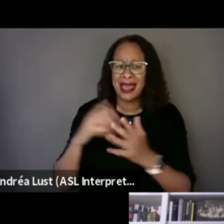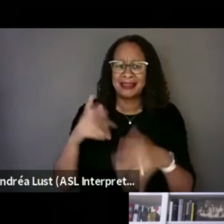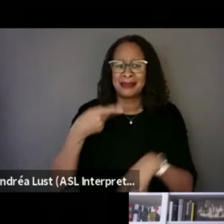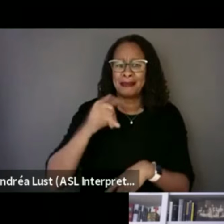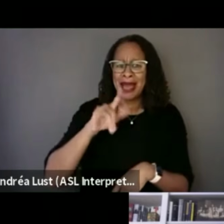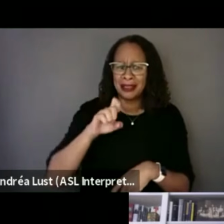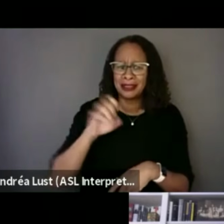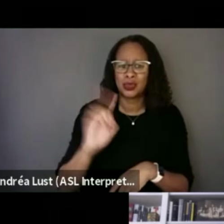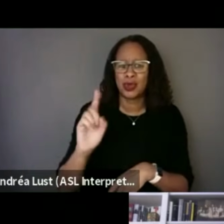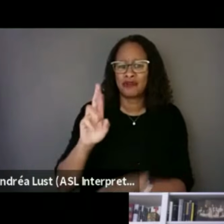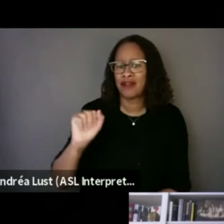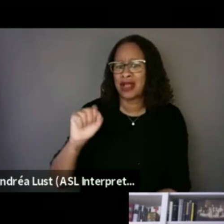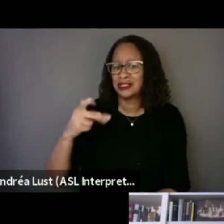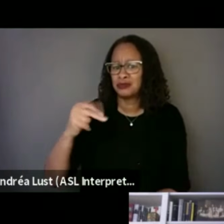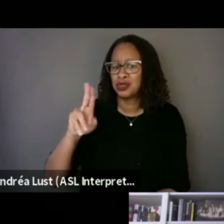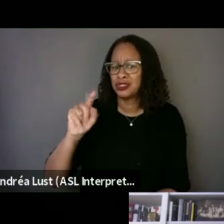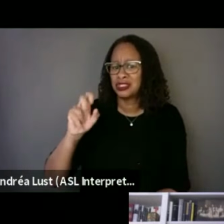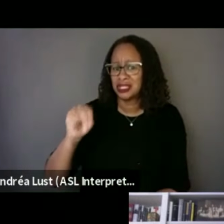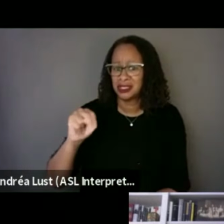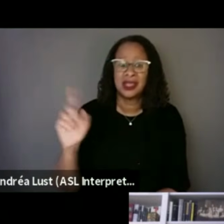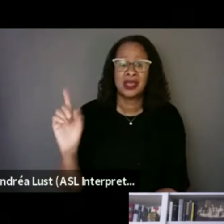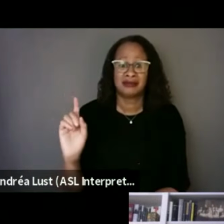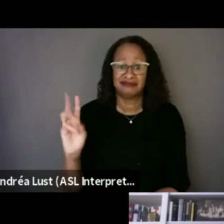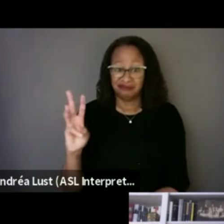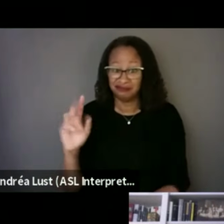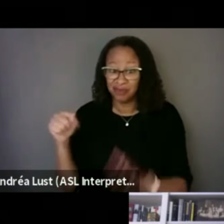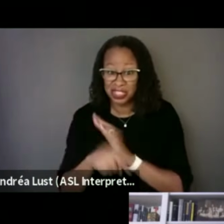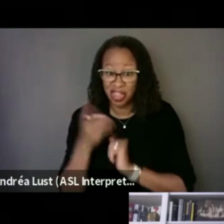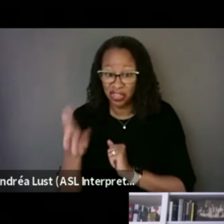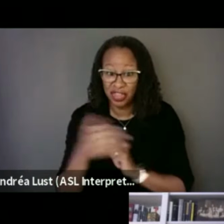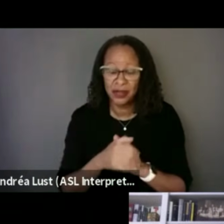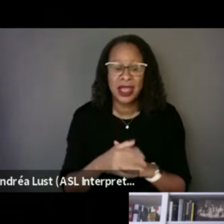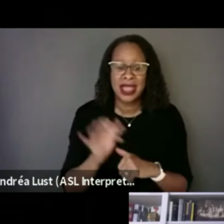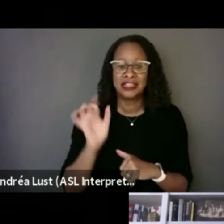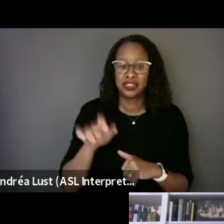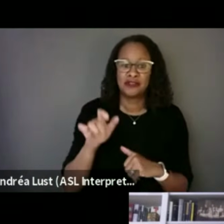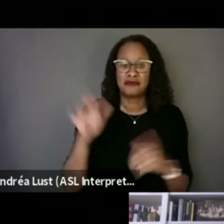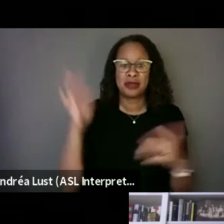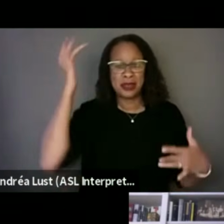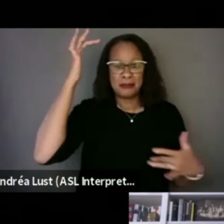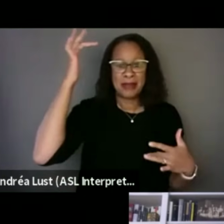to be this ballet studio where Robert Englund was the ballet master.